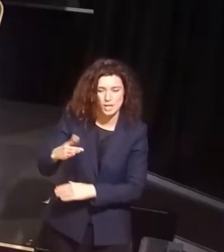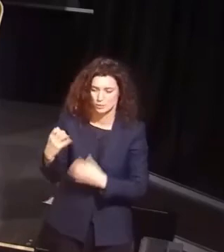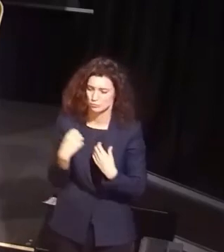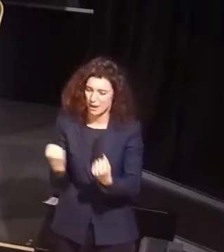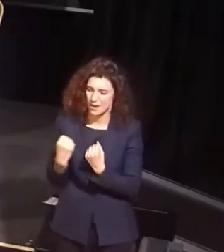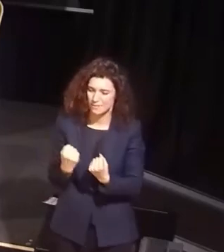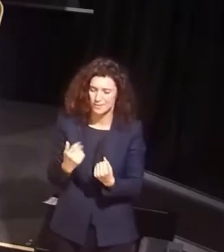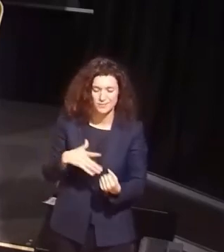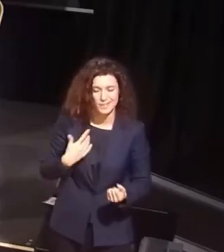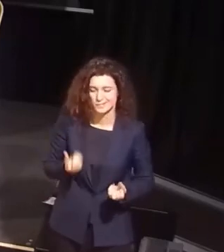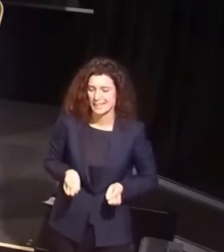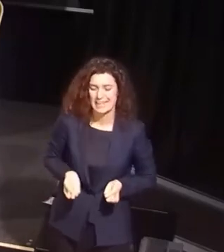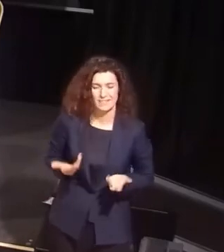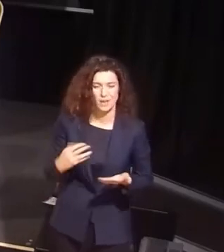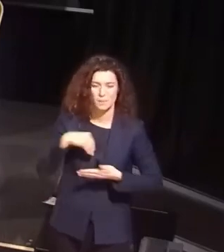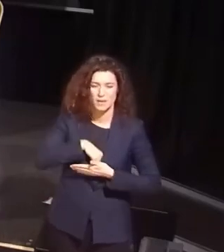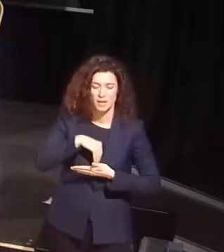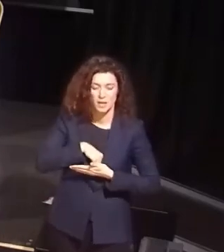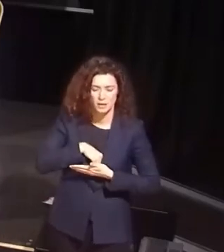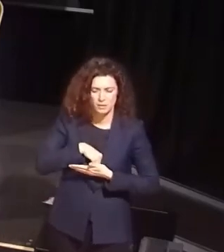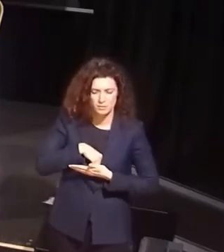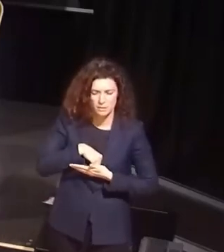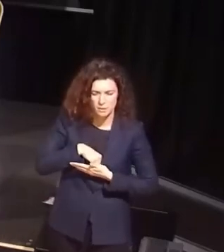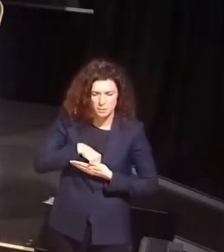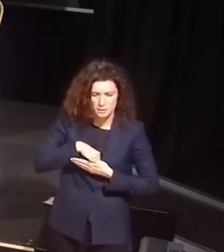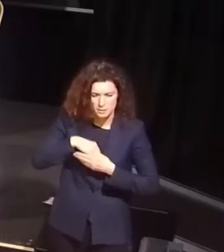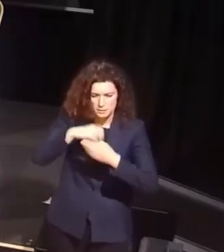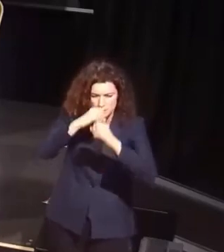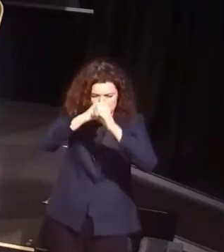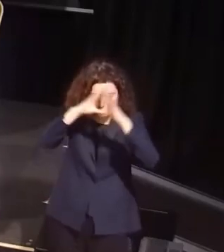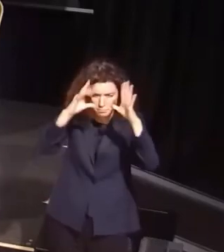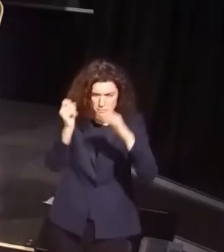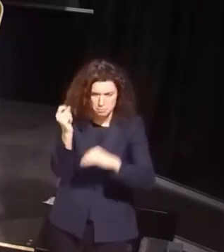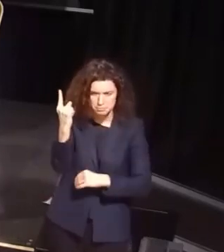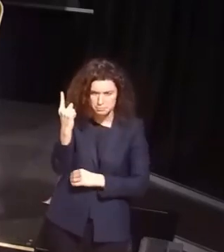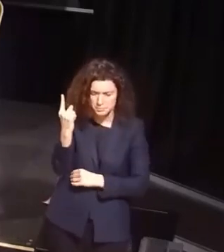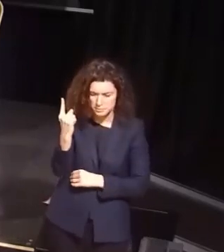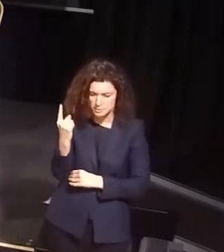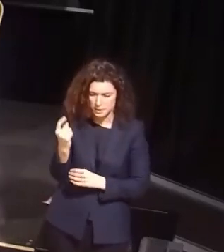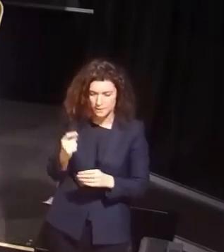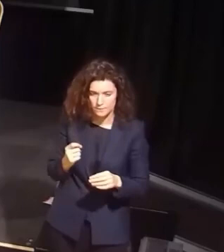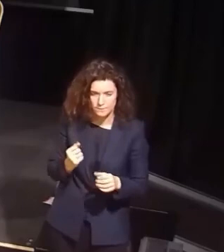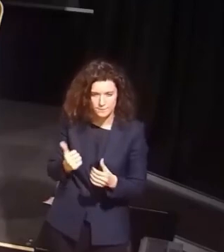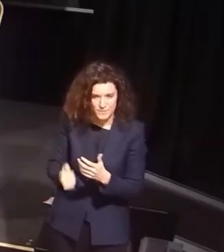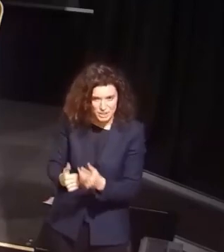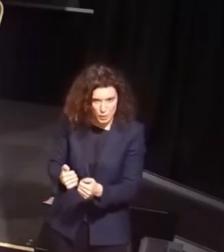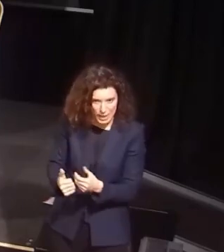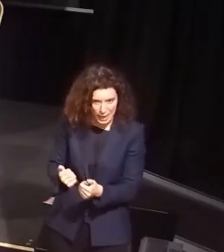Thanks to a video game, just the open world game, The Crew 2, a steering wheel,